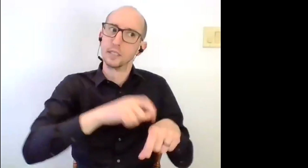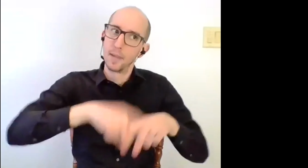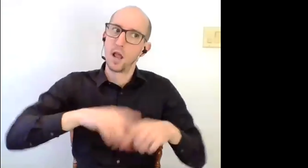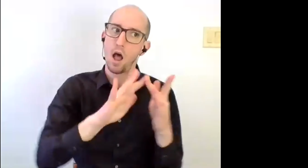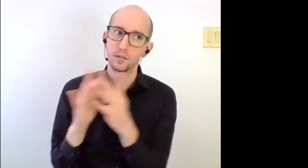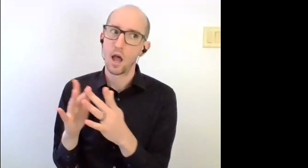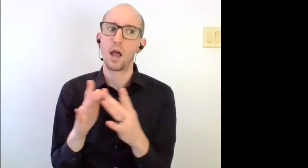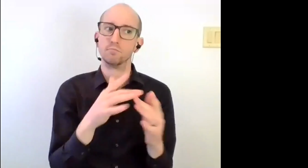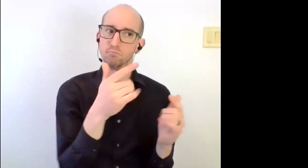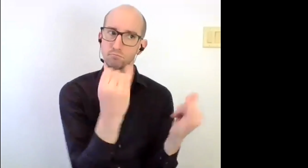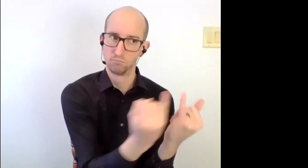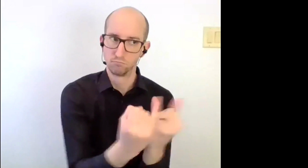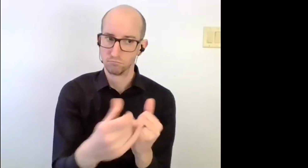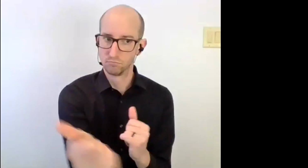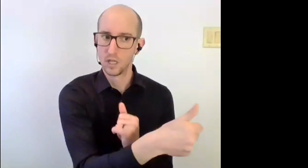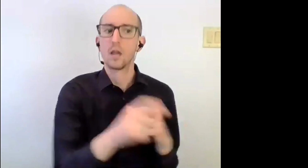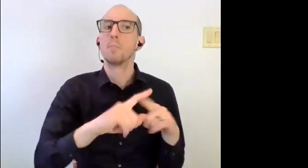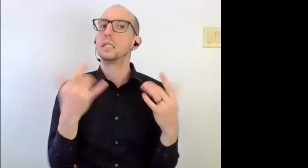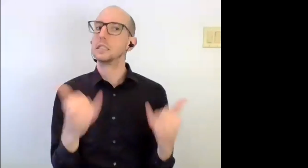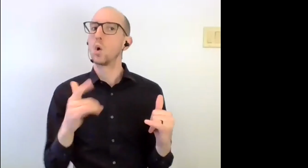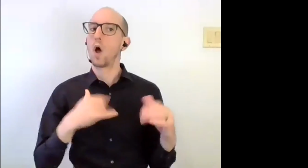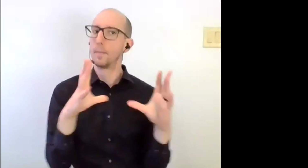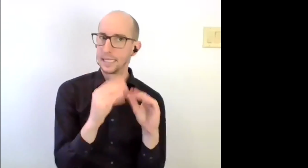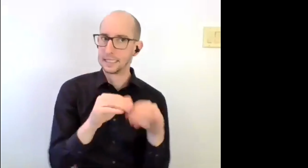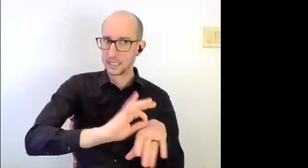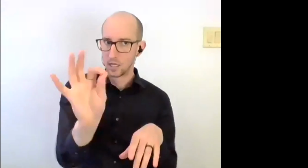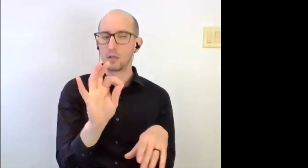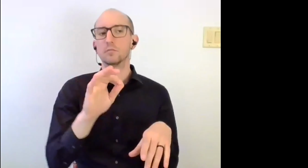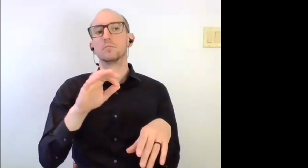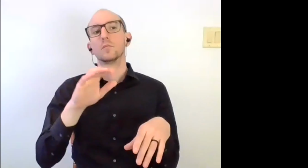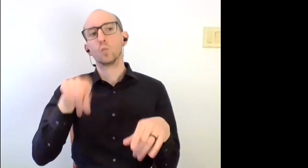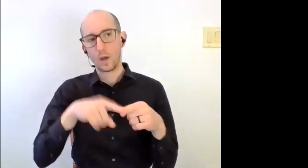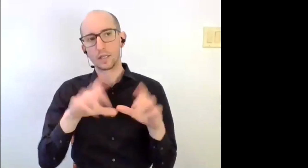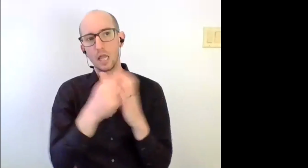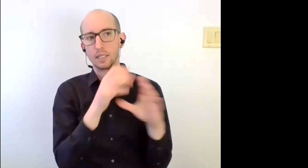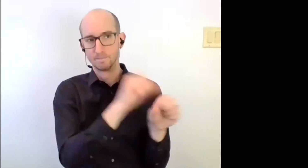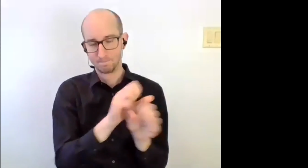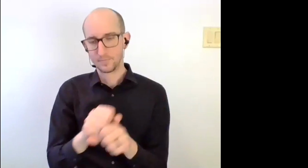say to my students, we have to do a lot of this work on-line but I